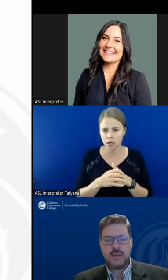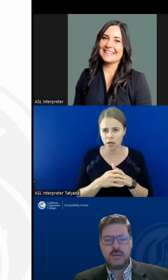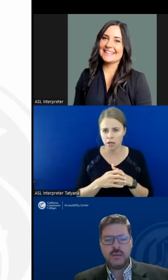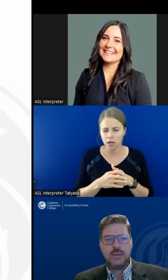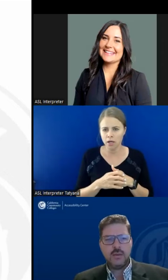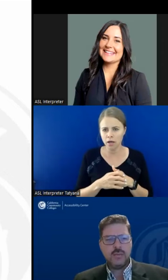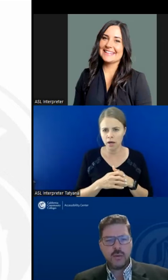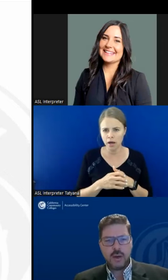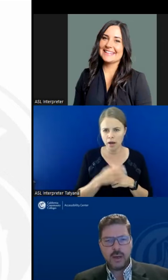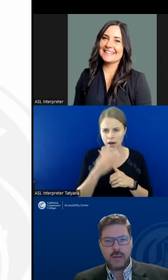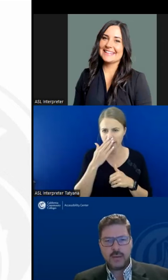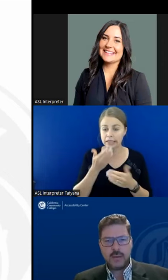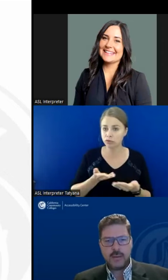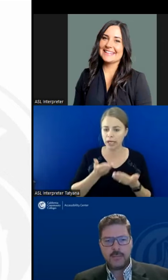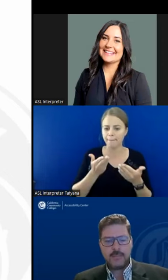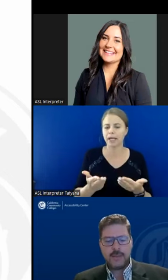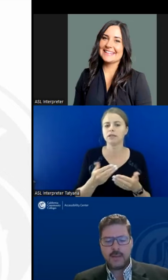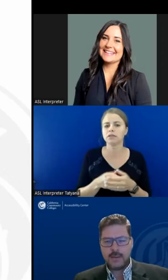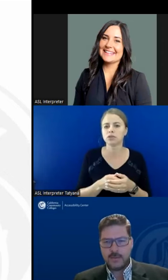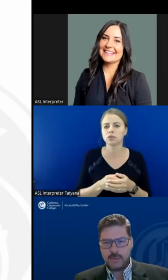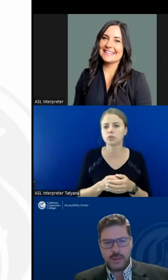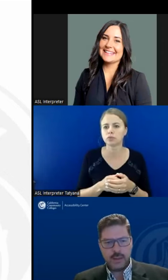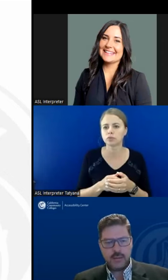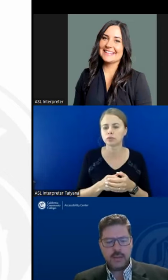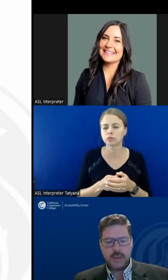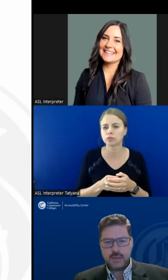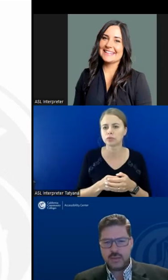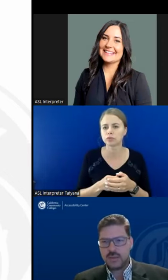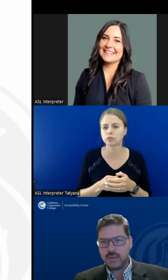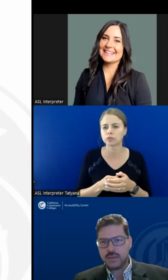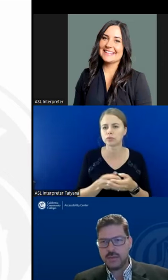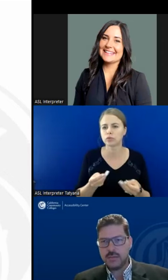to provide plain language description,